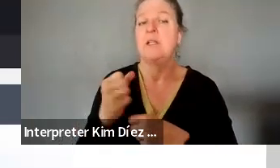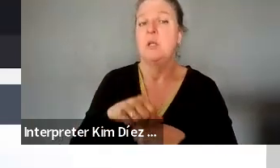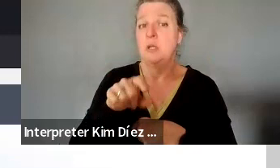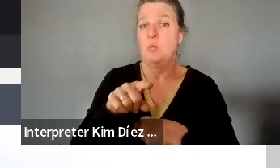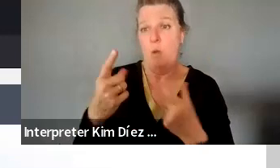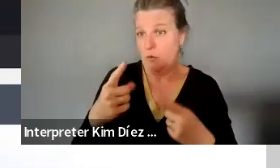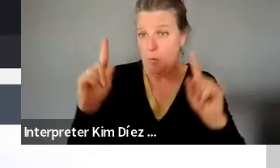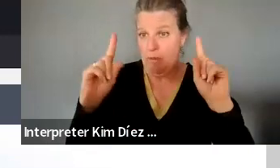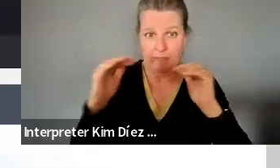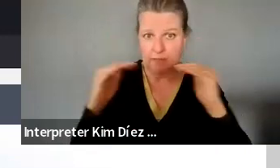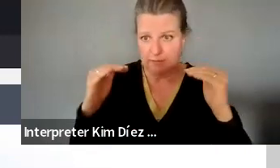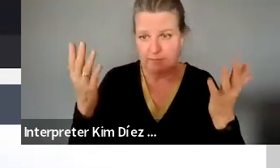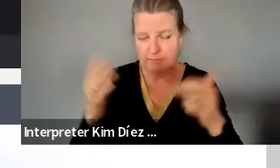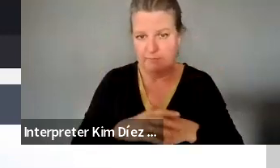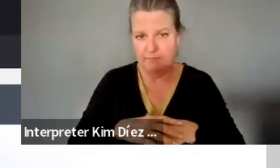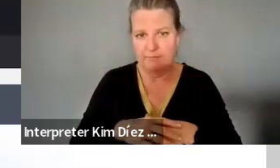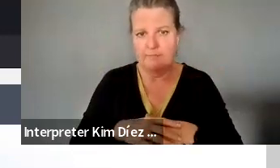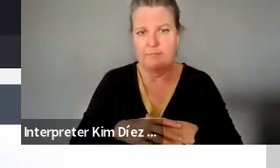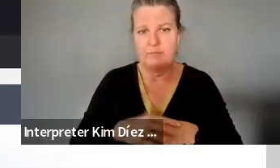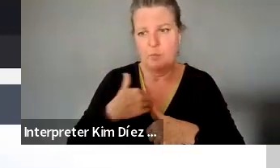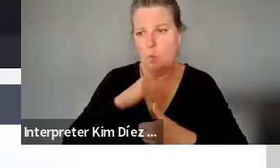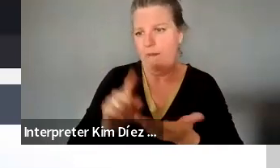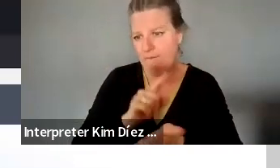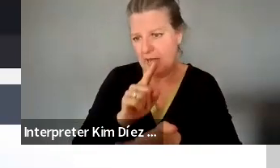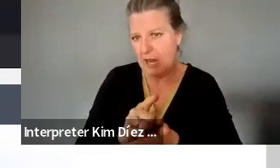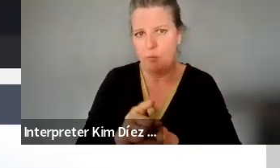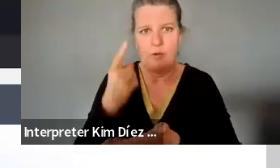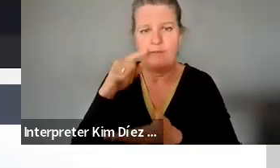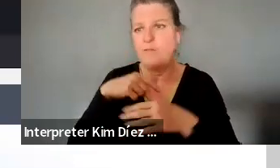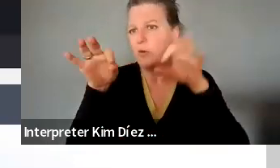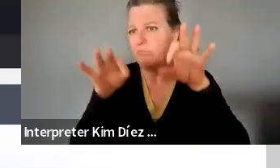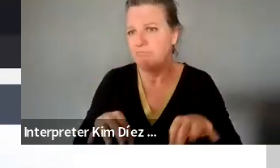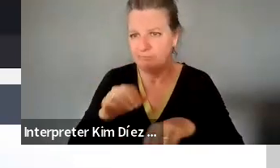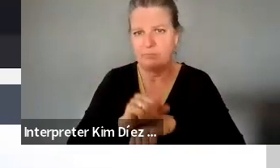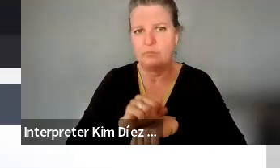and we have, you know, we have the whole hour here to work on this.